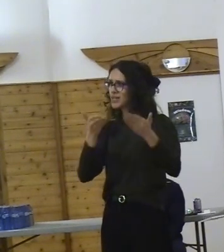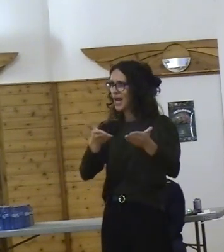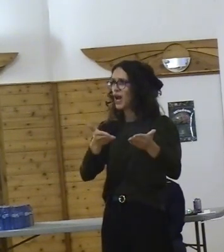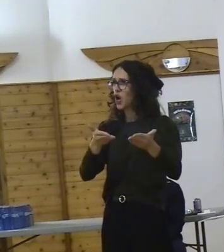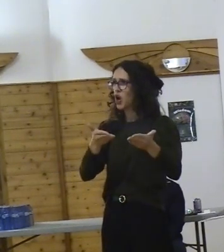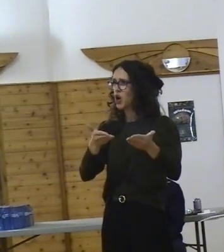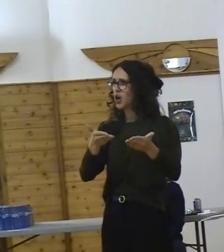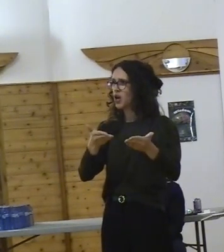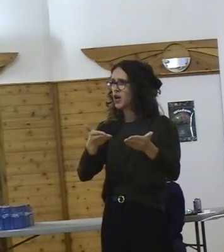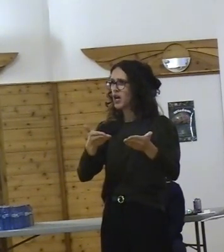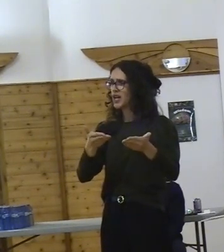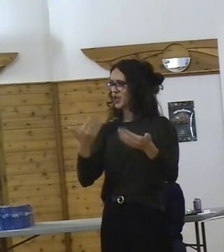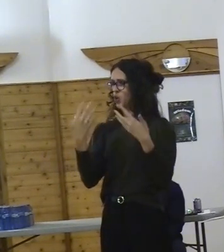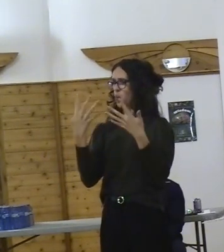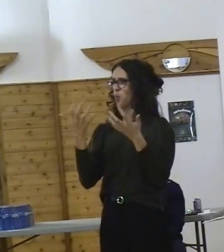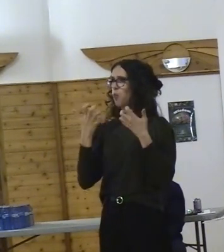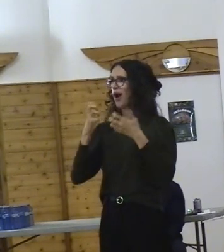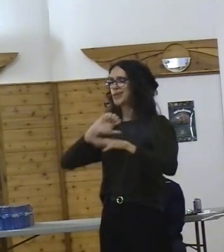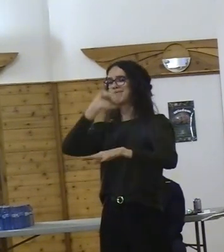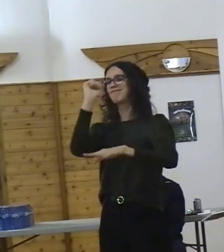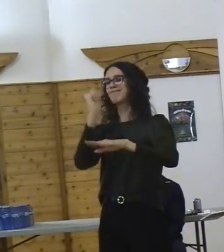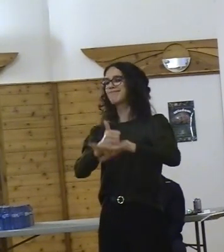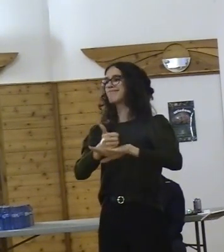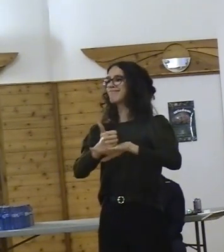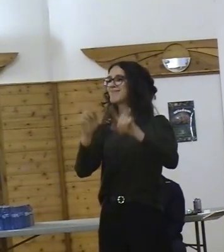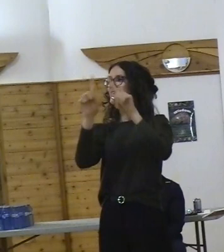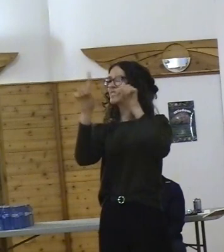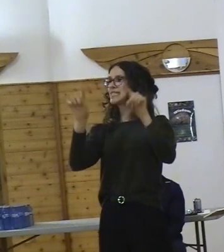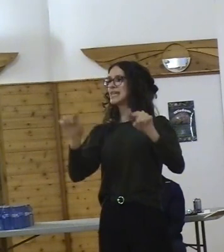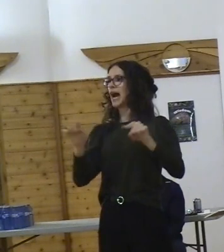And they didn't want to continue, so what do they do?